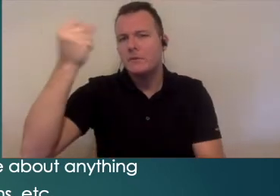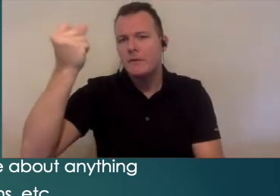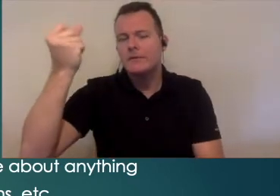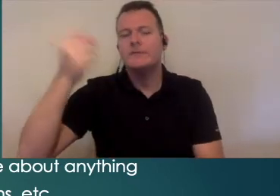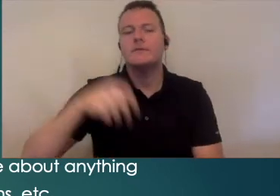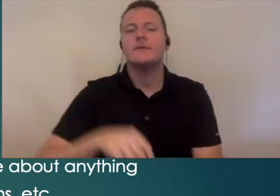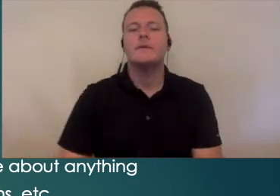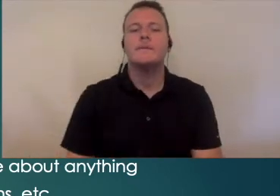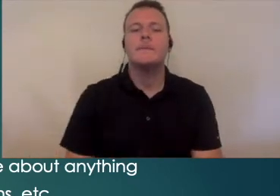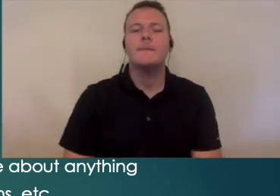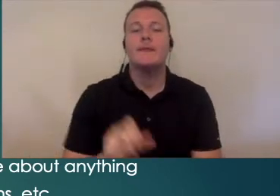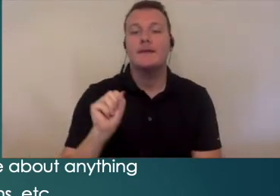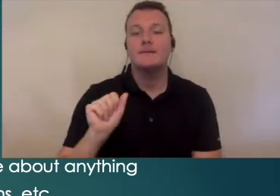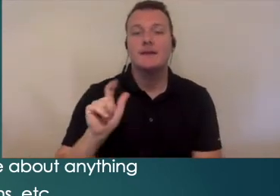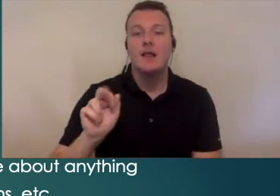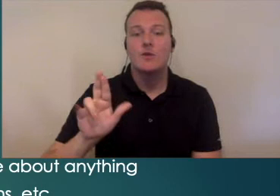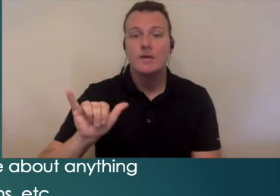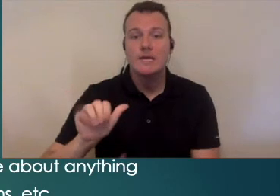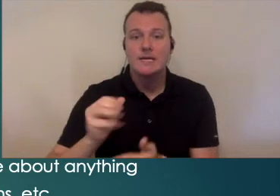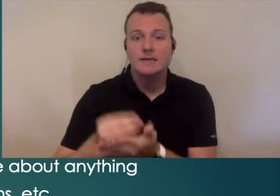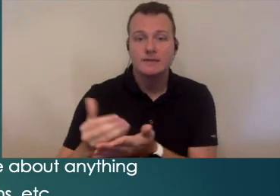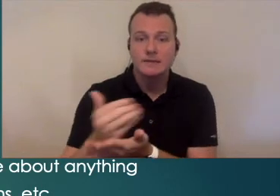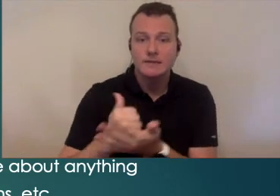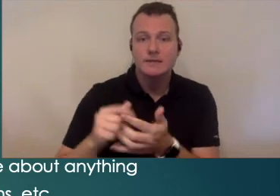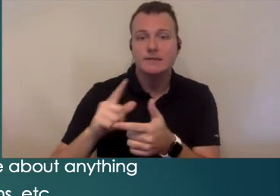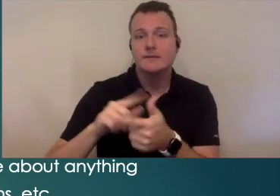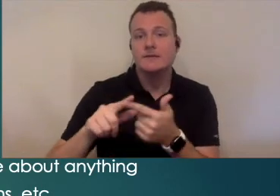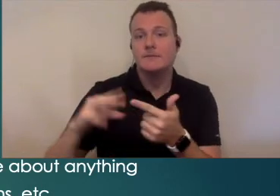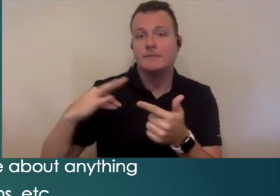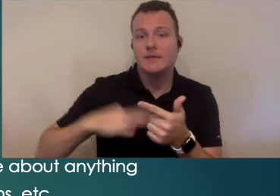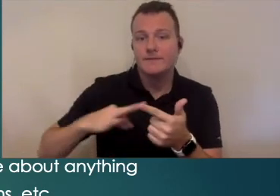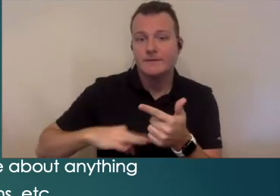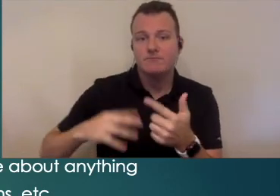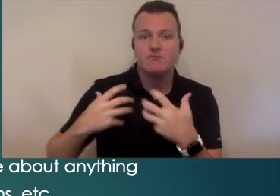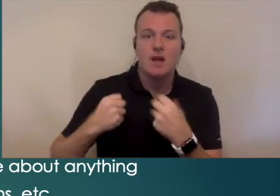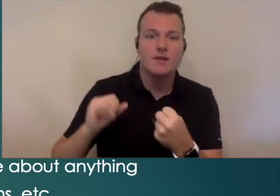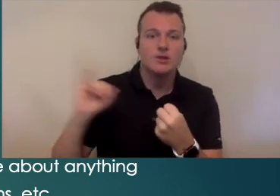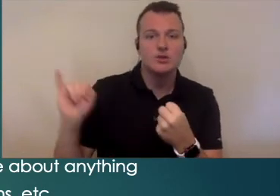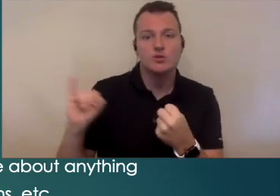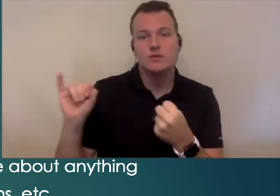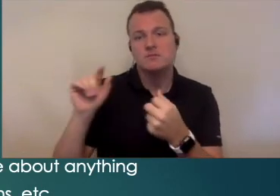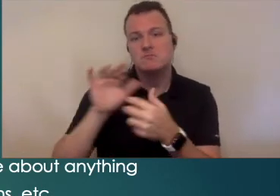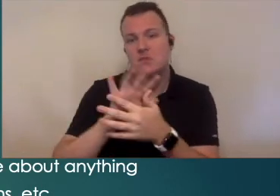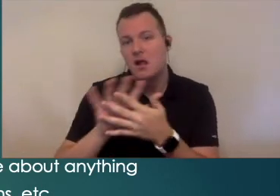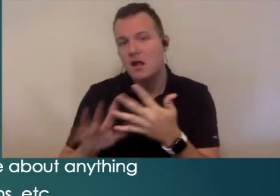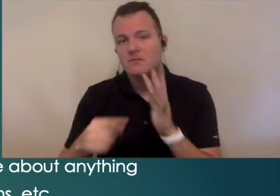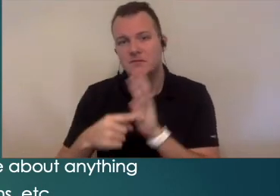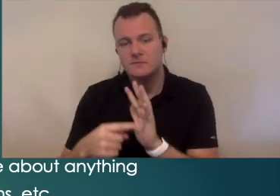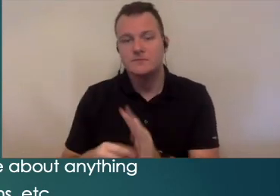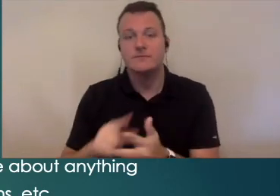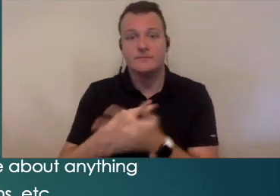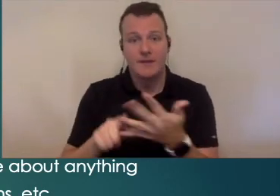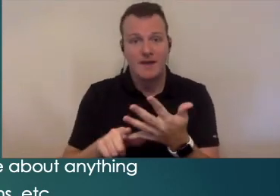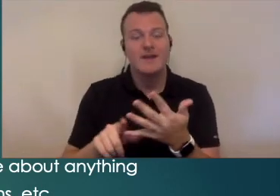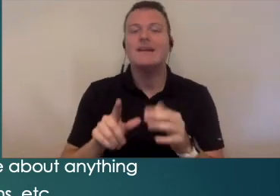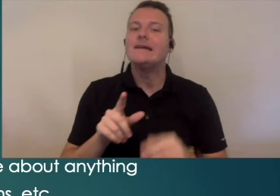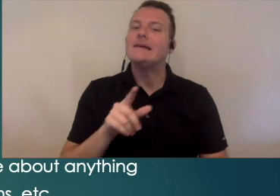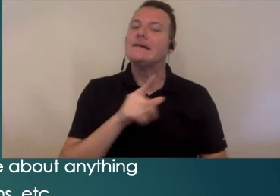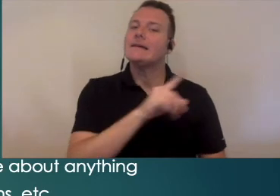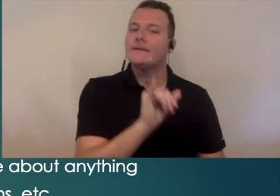asking about salary and benefits of the position. The interview isn't the time to